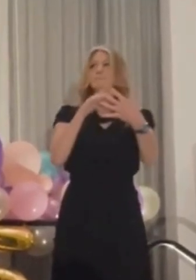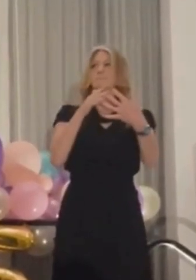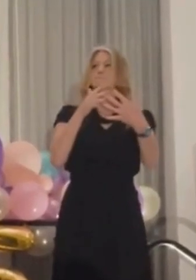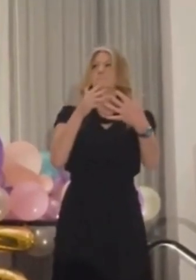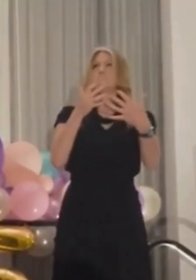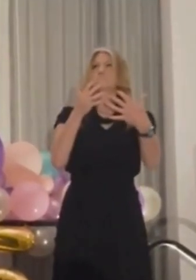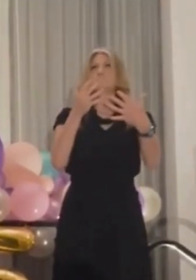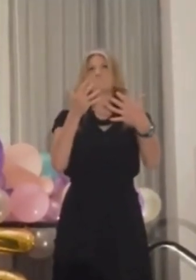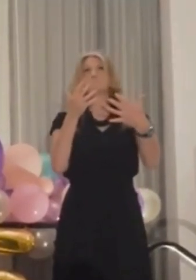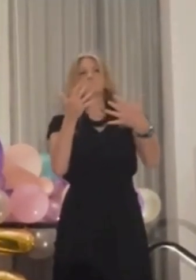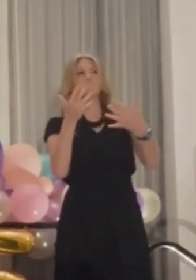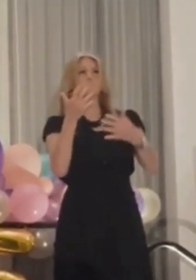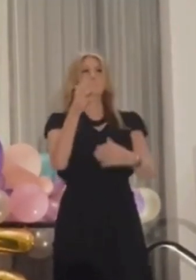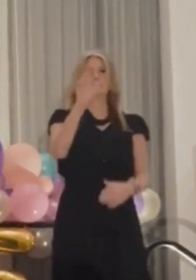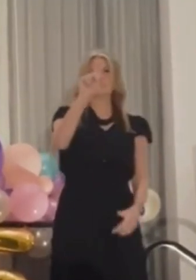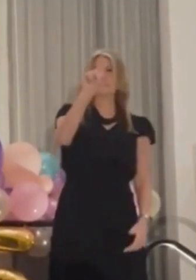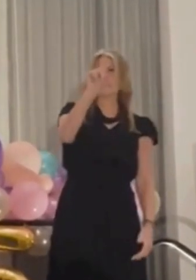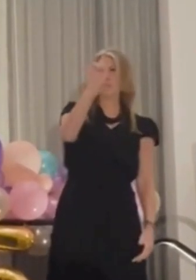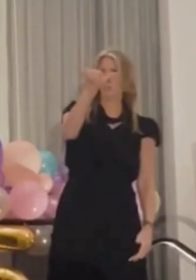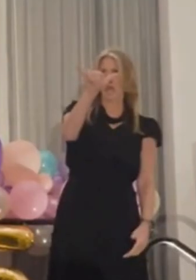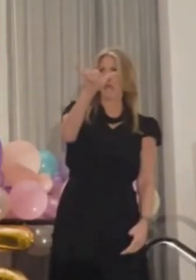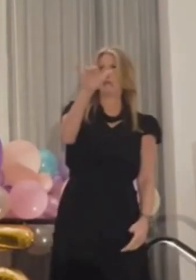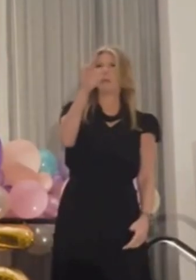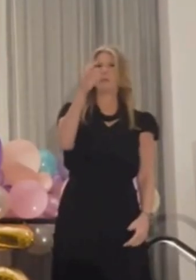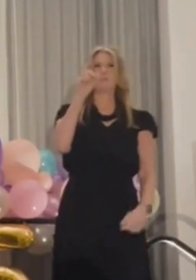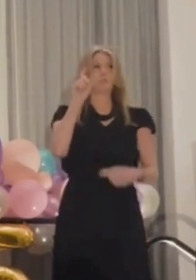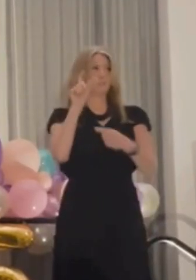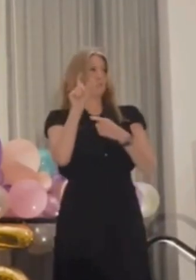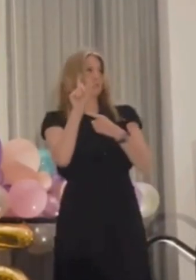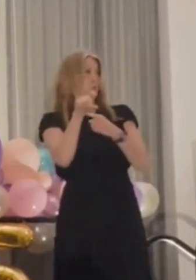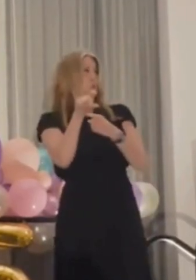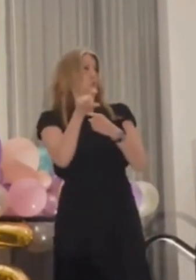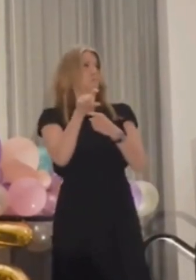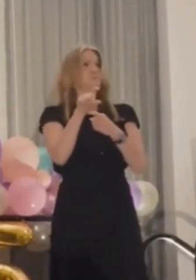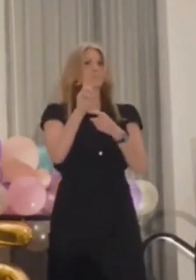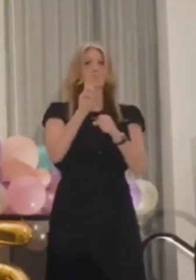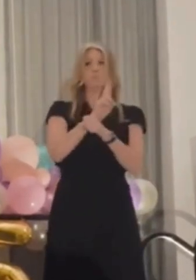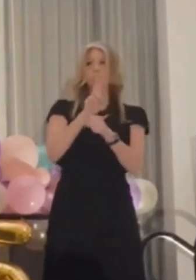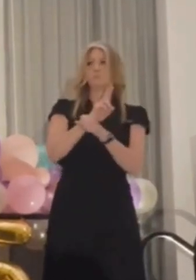TTY should be implemented In North Carolina